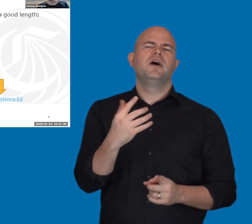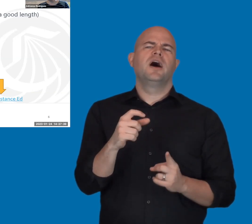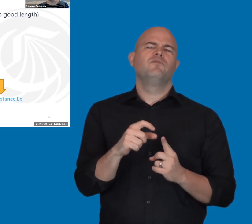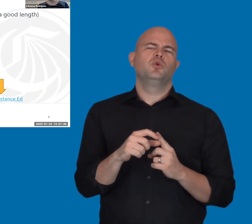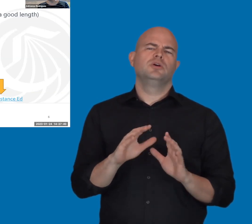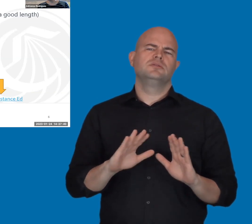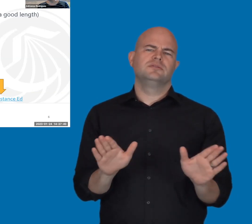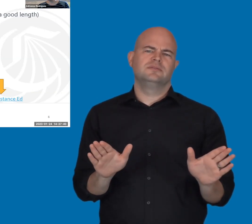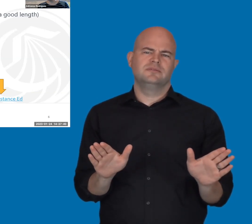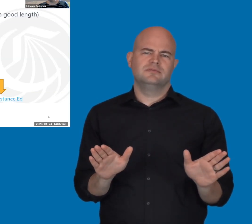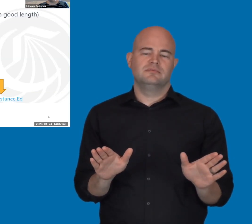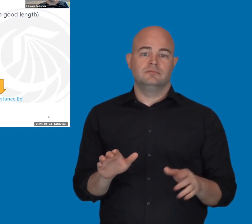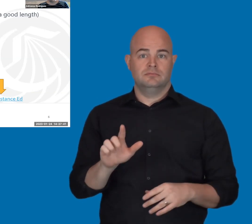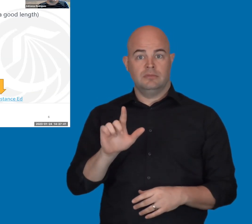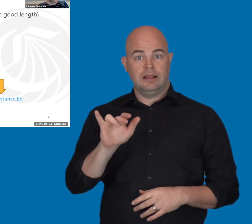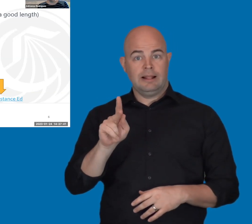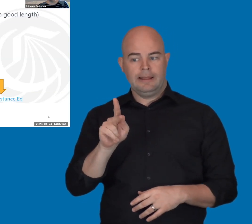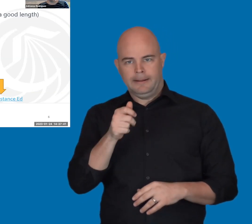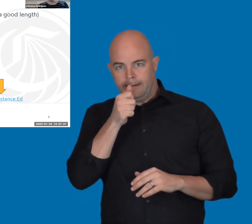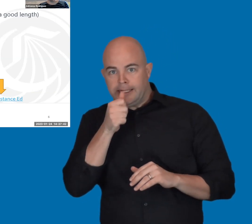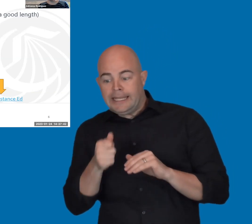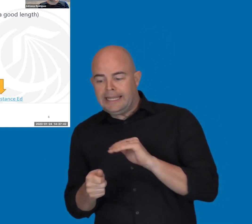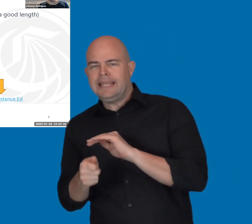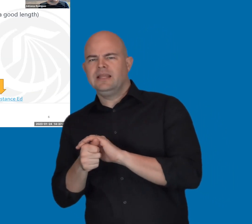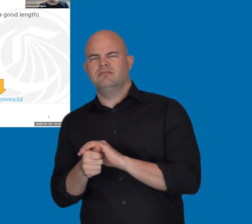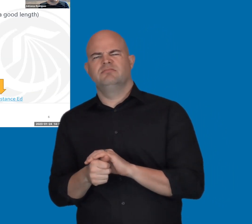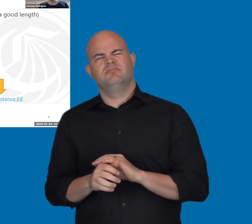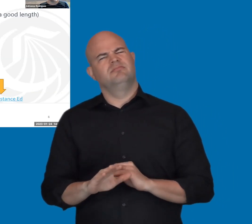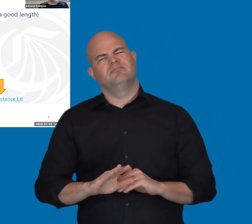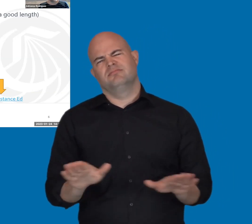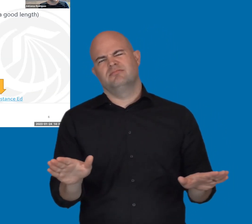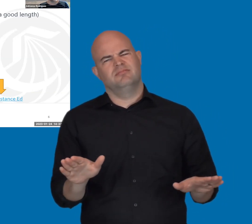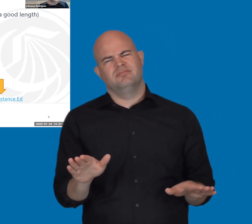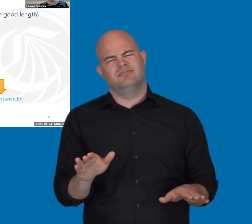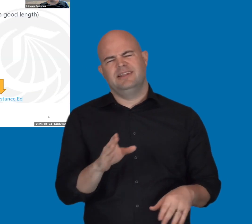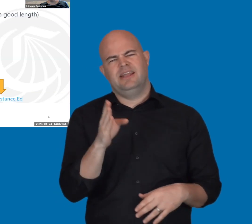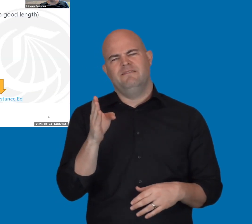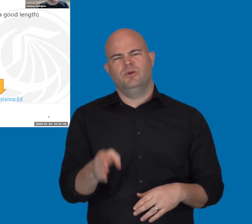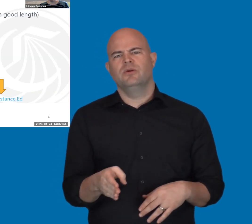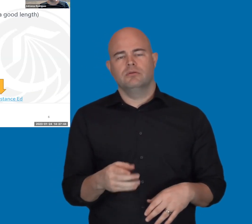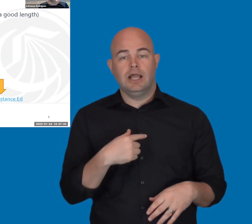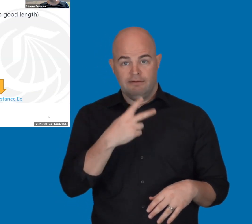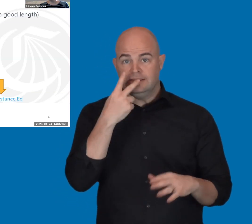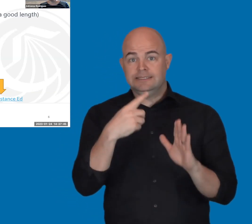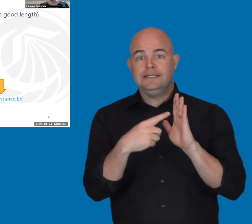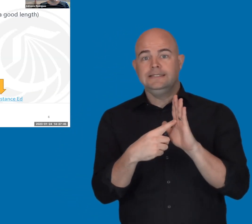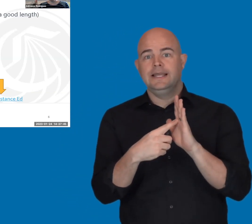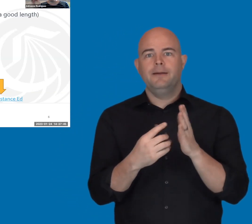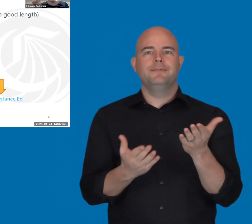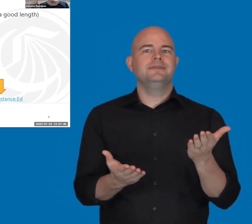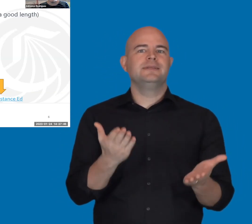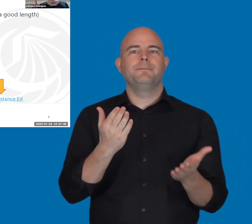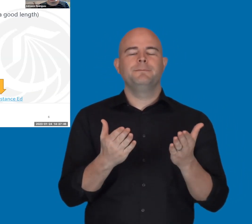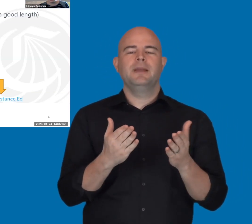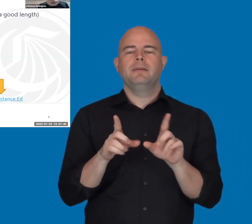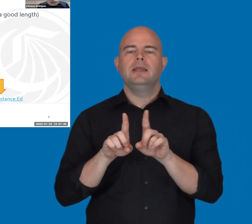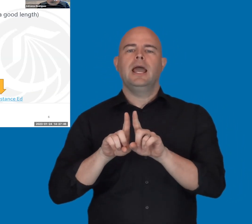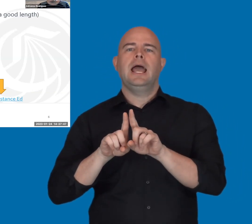Links should never be hidden. So, I've seen examples of this with maybe just an asterisks